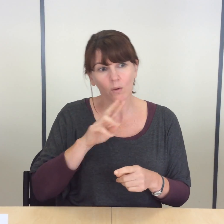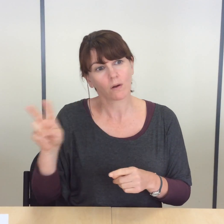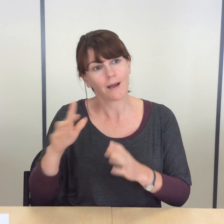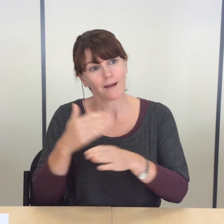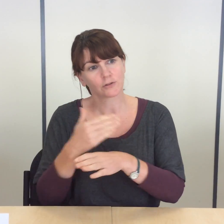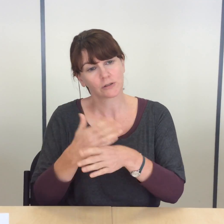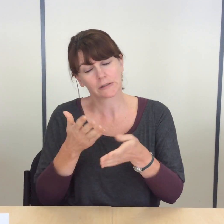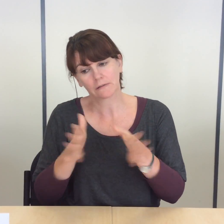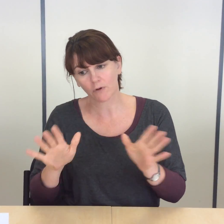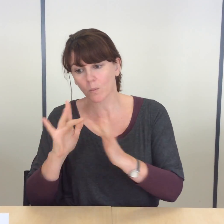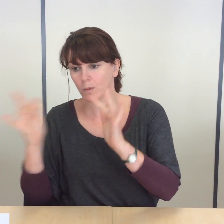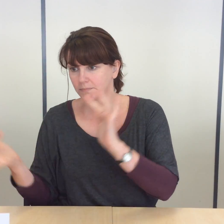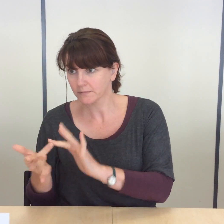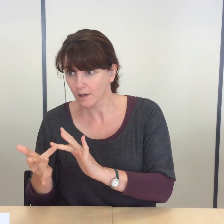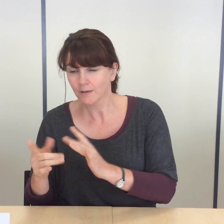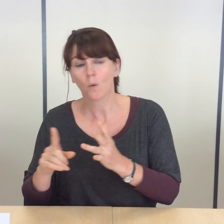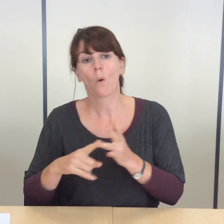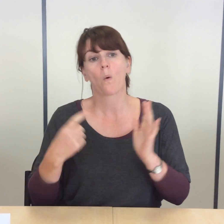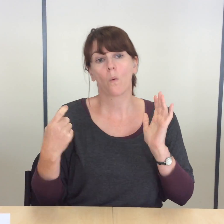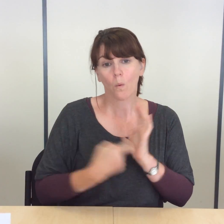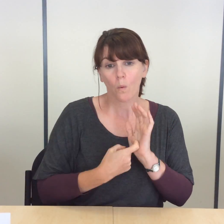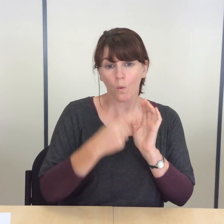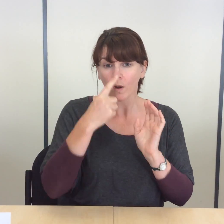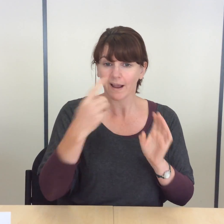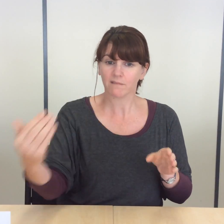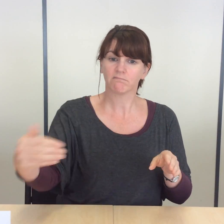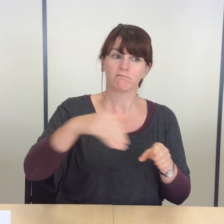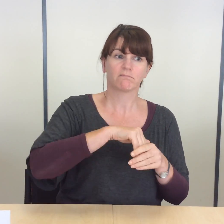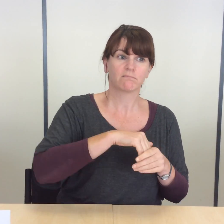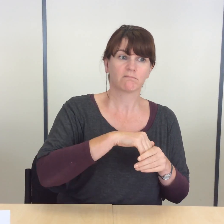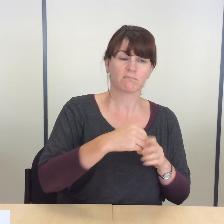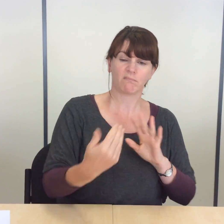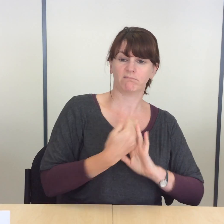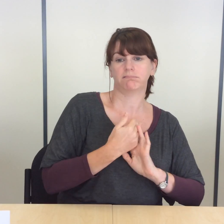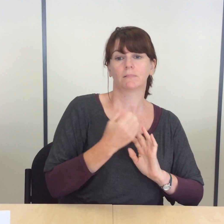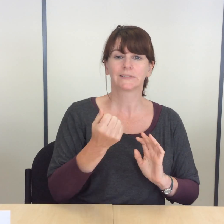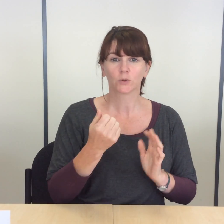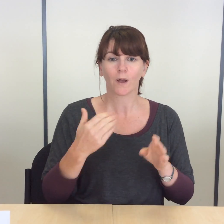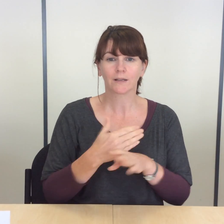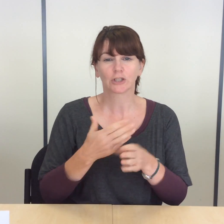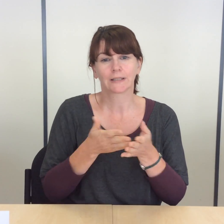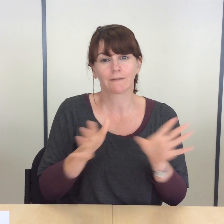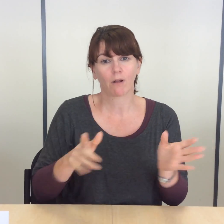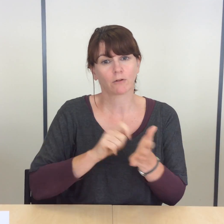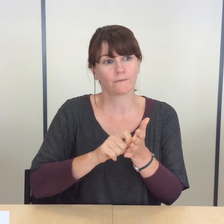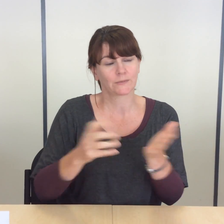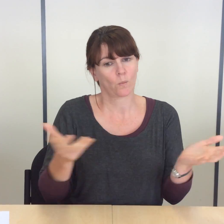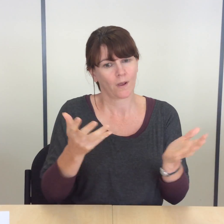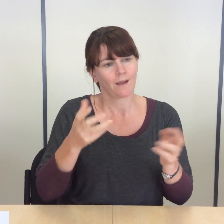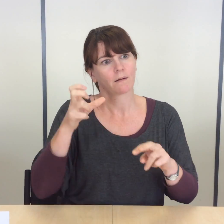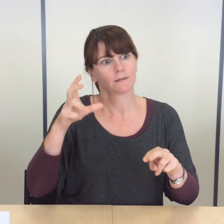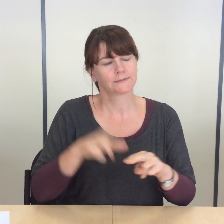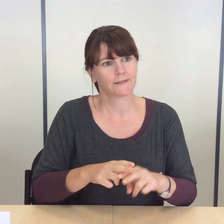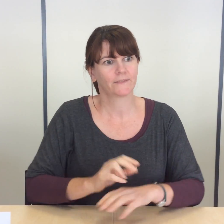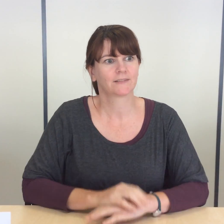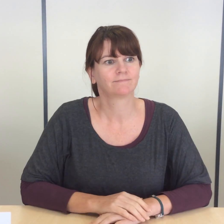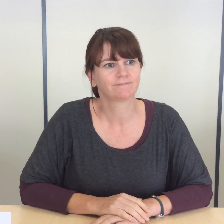can get involved, have a look on the Action on Hearing Loss website or you can come to